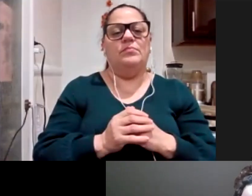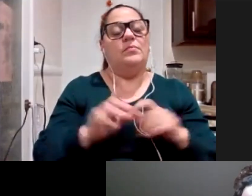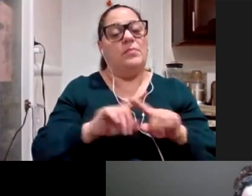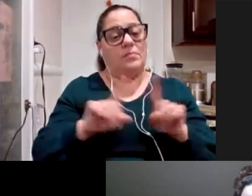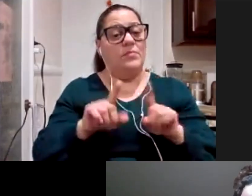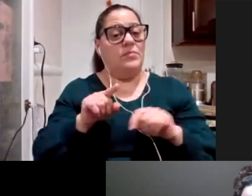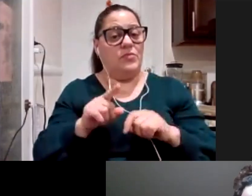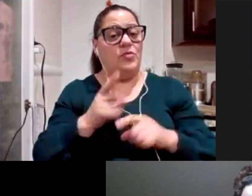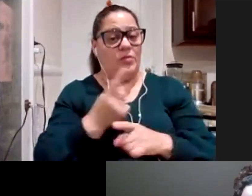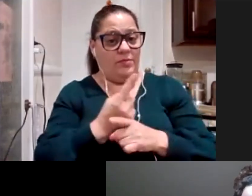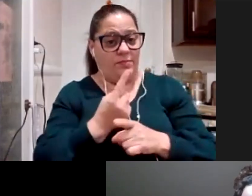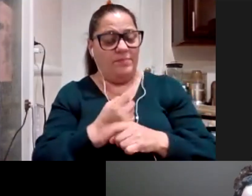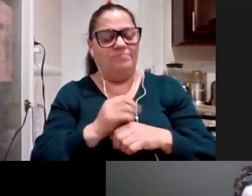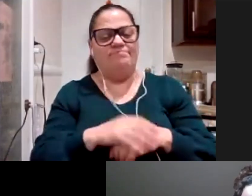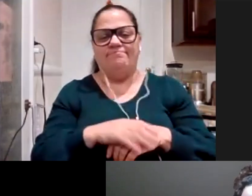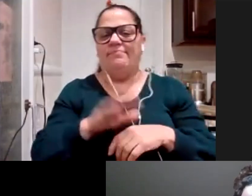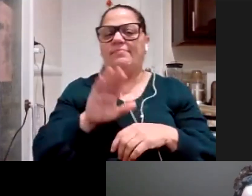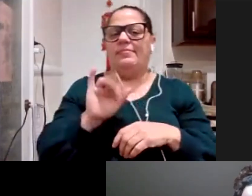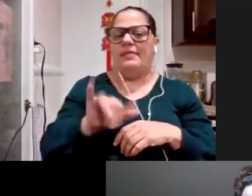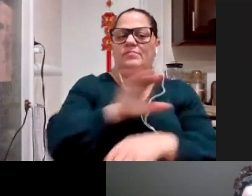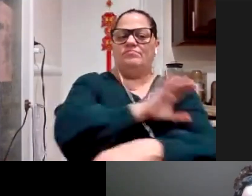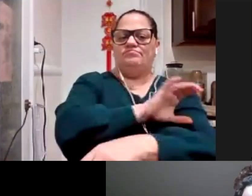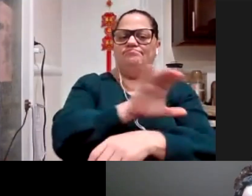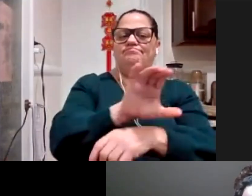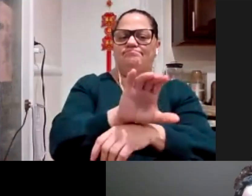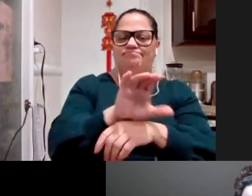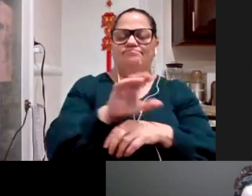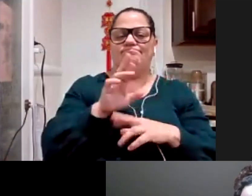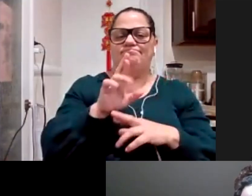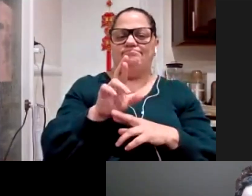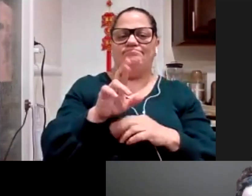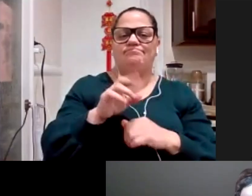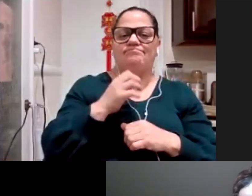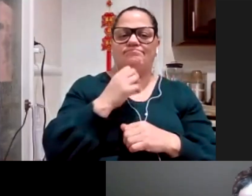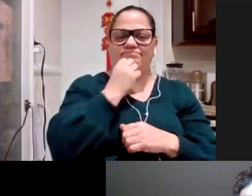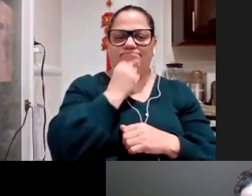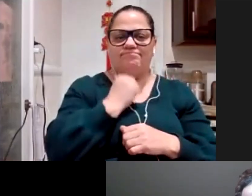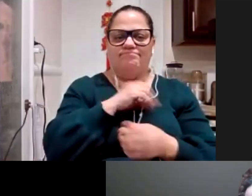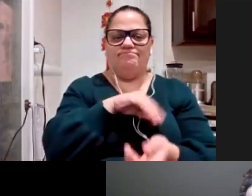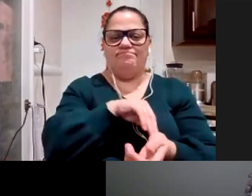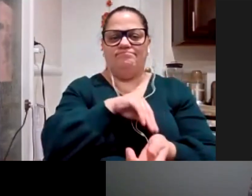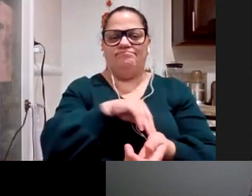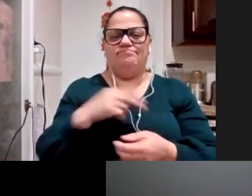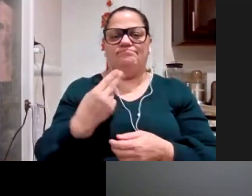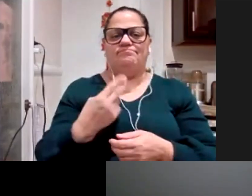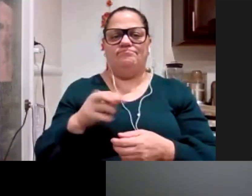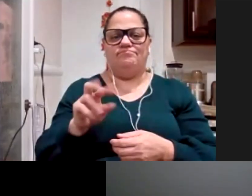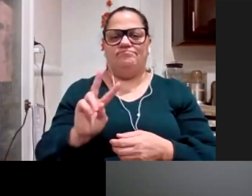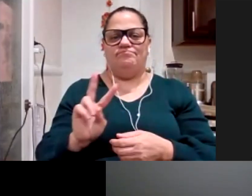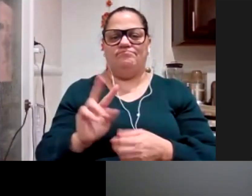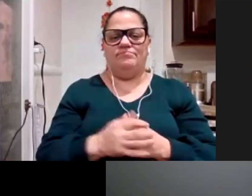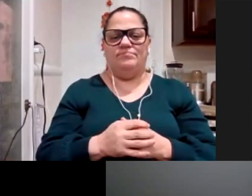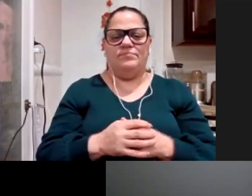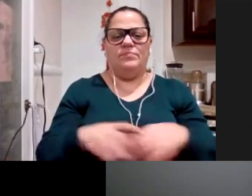that really is his superpower. [ALICE] Natalie's also put um her